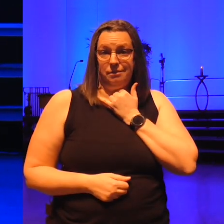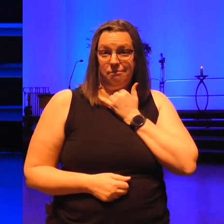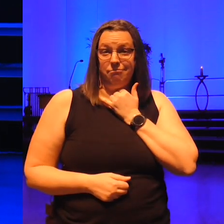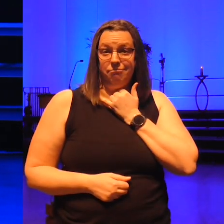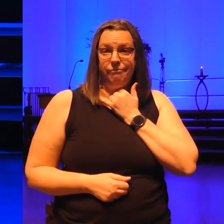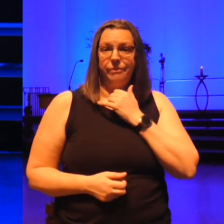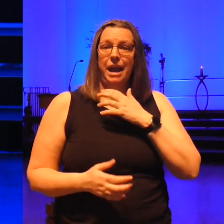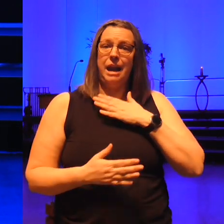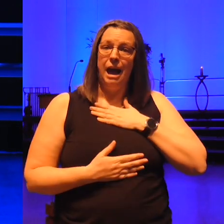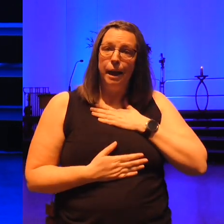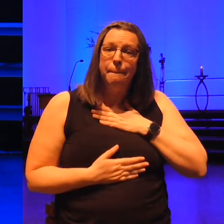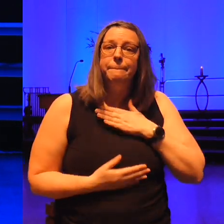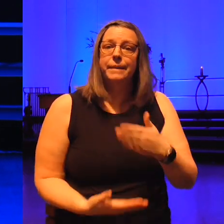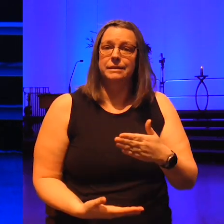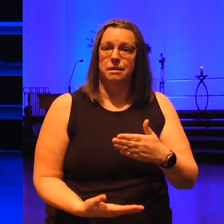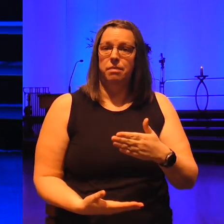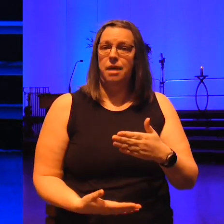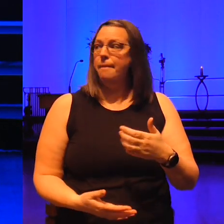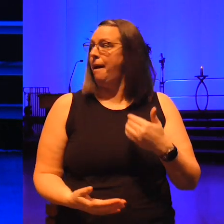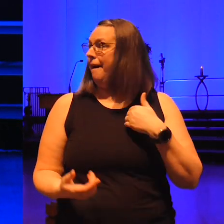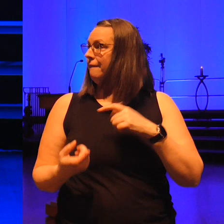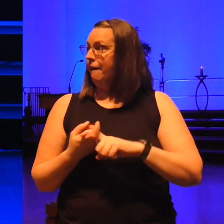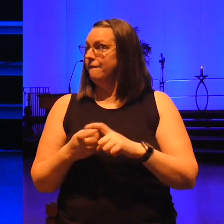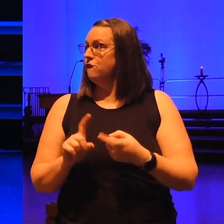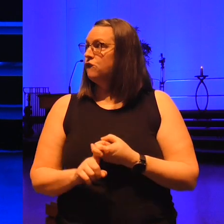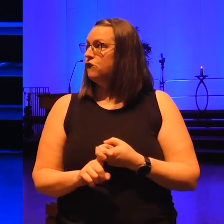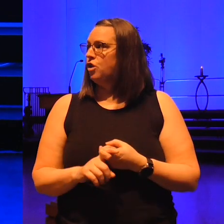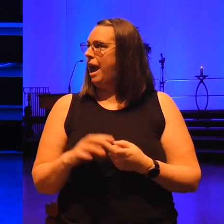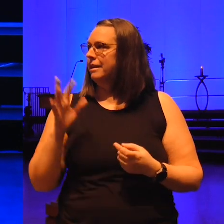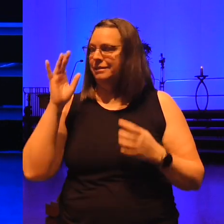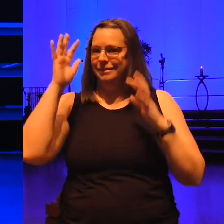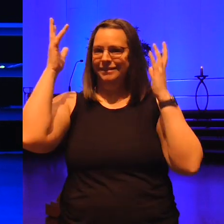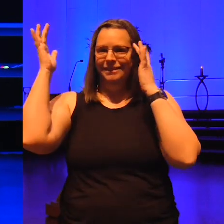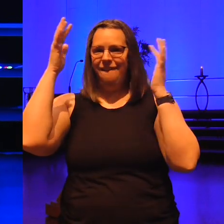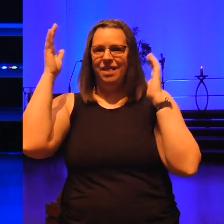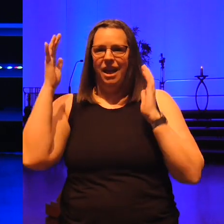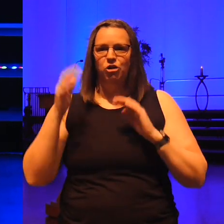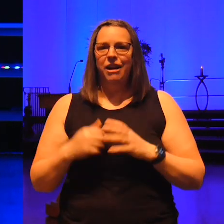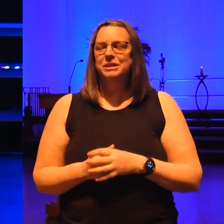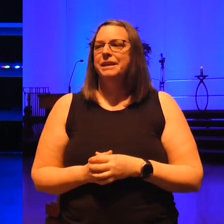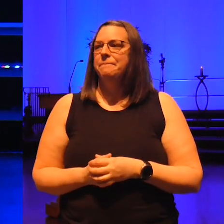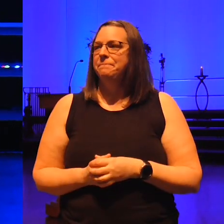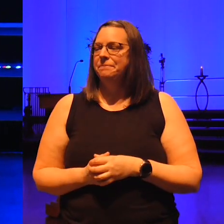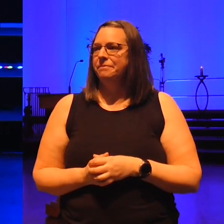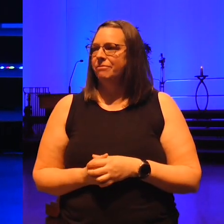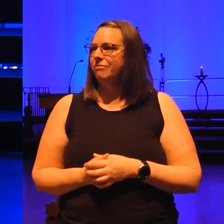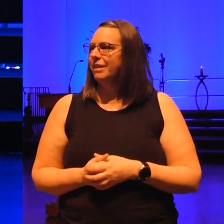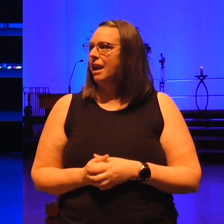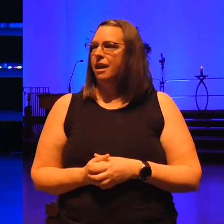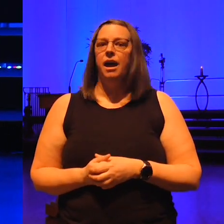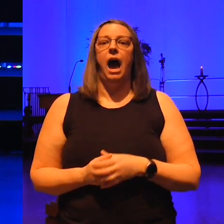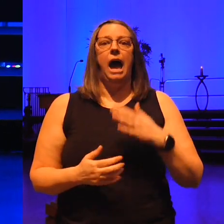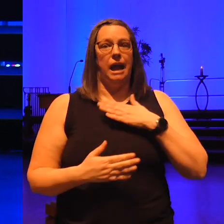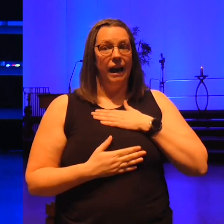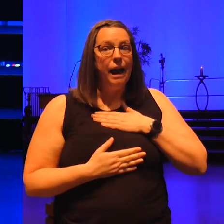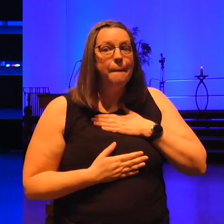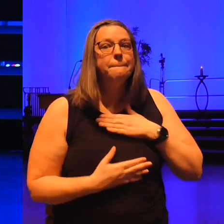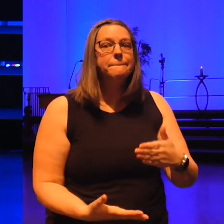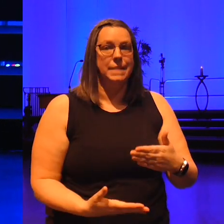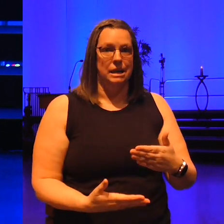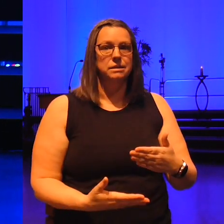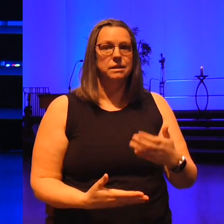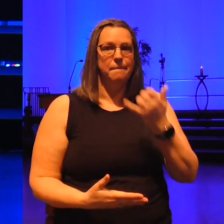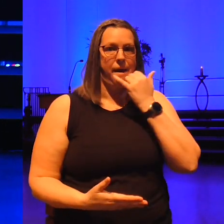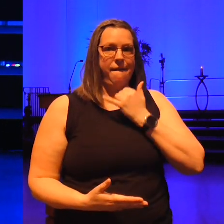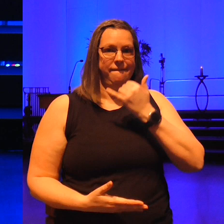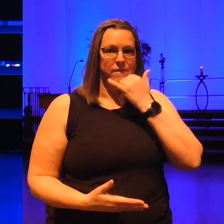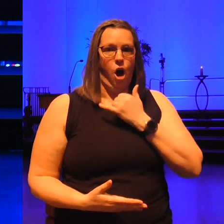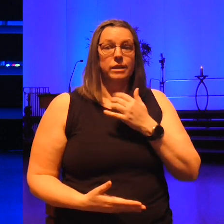my flaws I've got a fellow friend here and it admitted my flaws and perhaps by doing so I